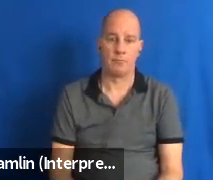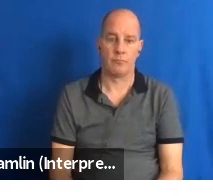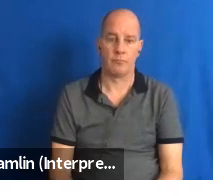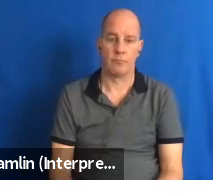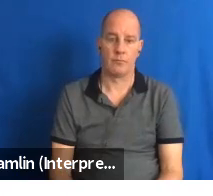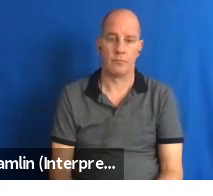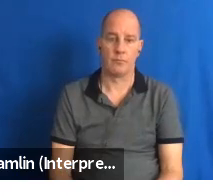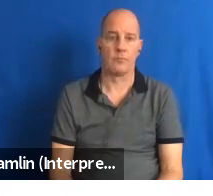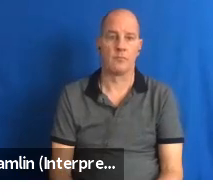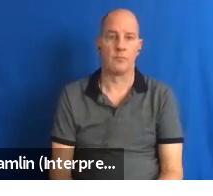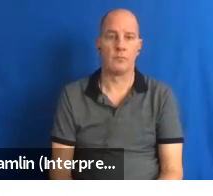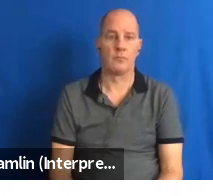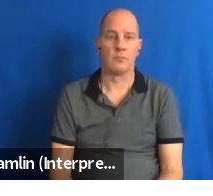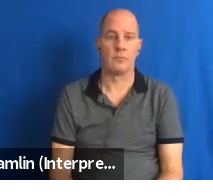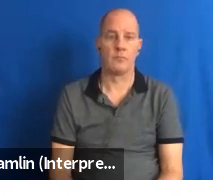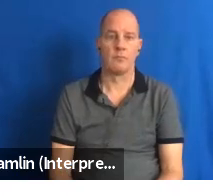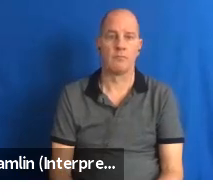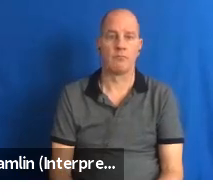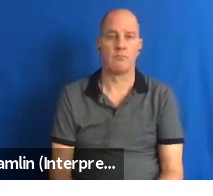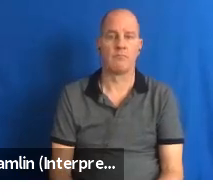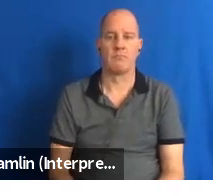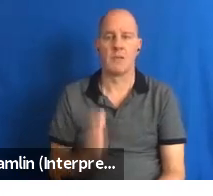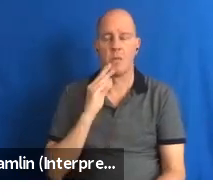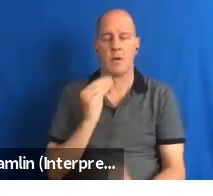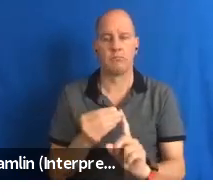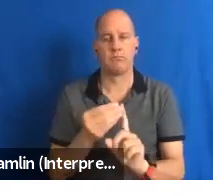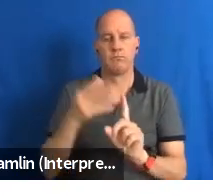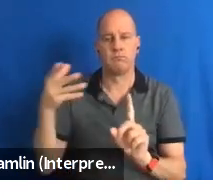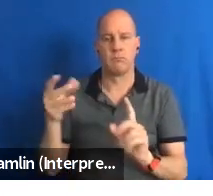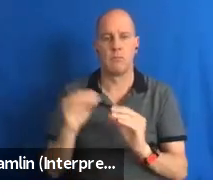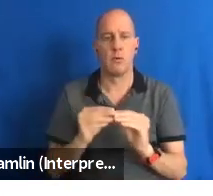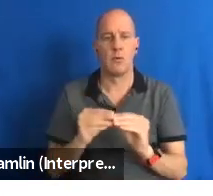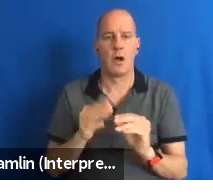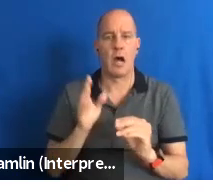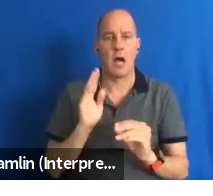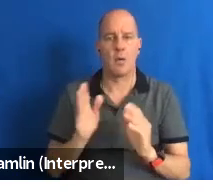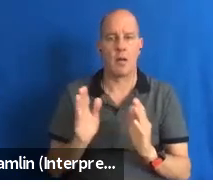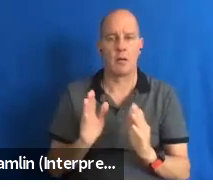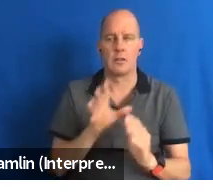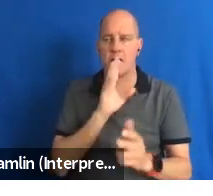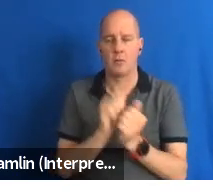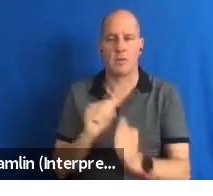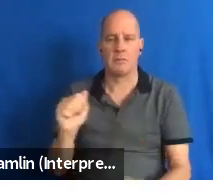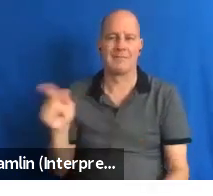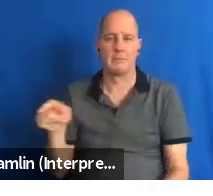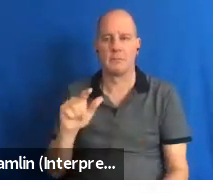So to build on a little more and I'll look to Candice as well, but one of the areas we've really